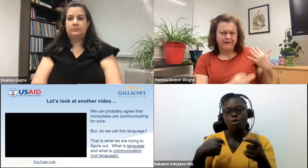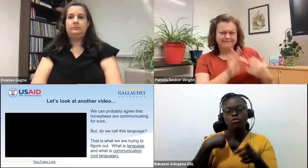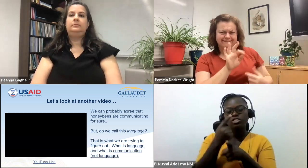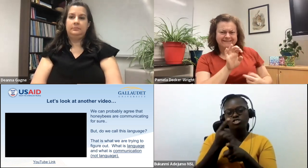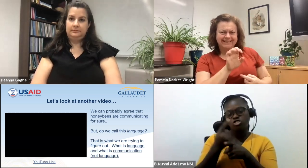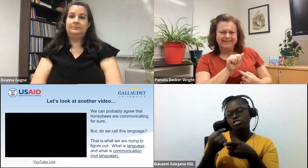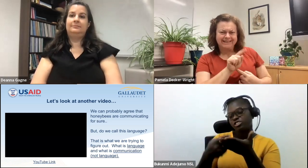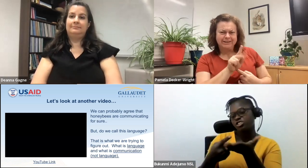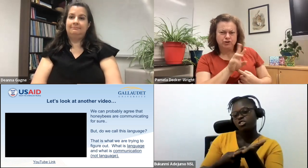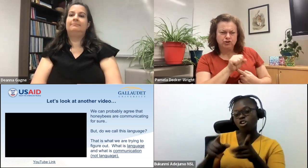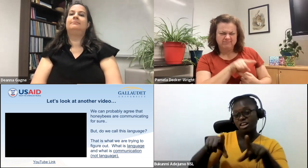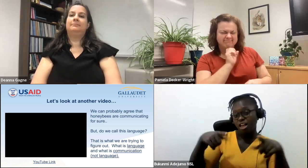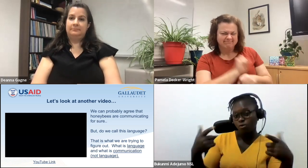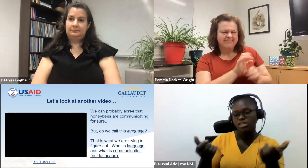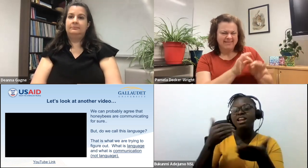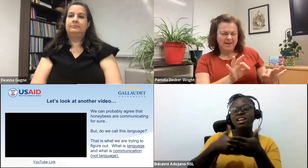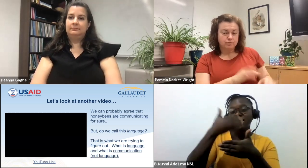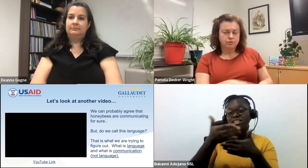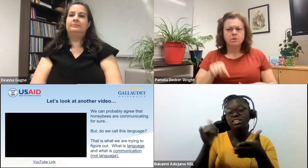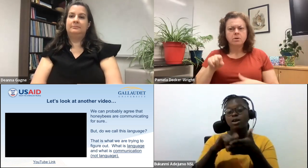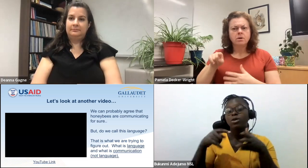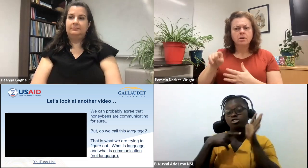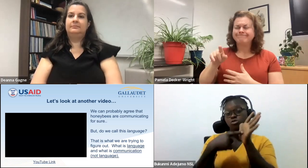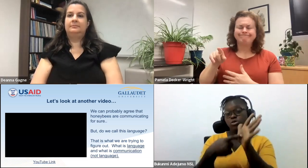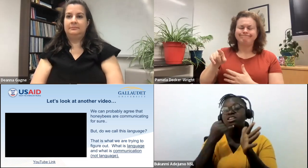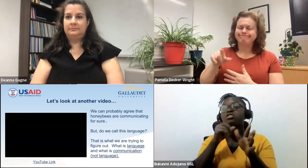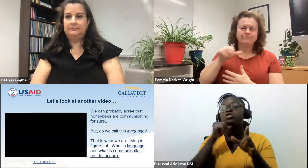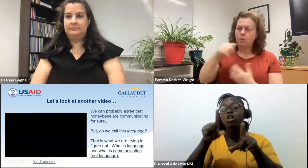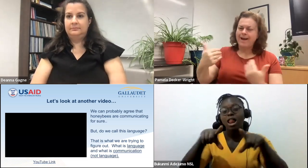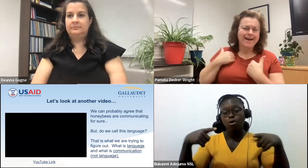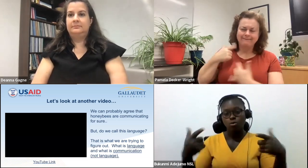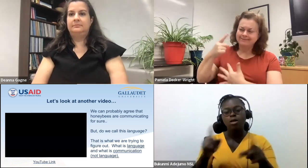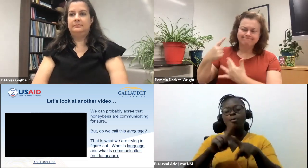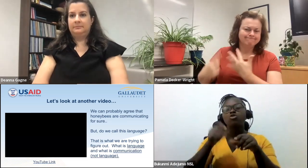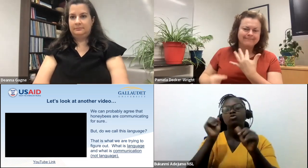We argue for what's there? What features in our c. Being produced to tell us that it's language.